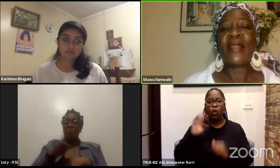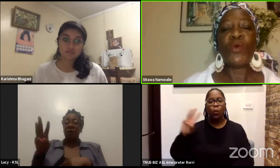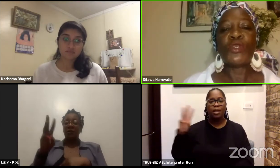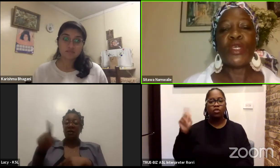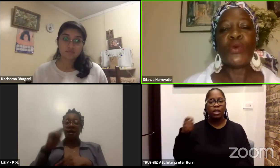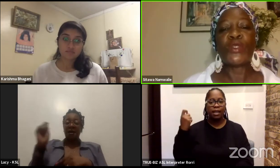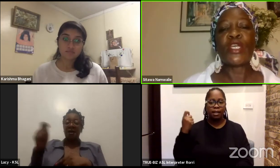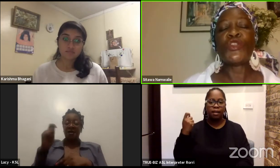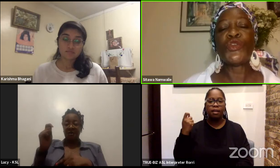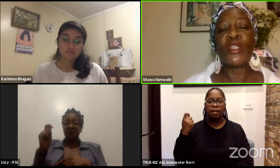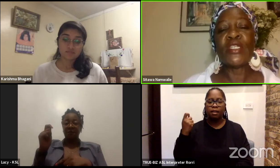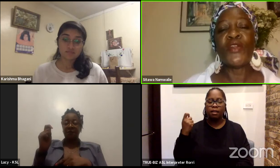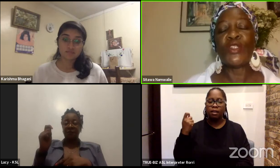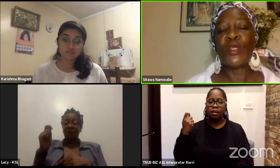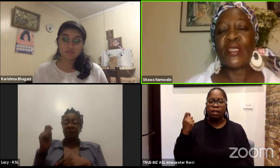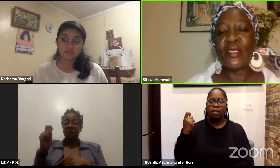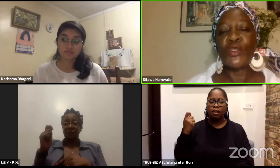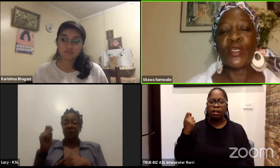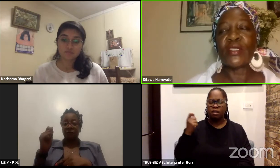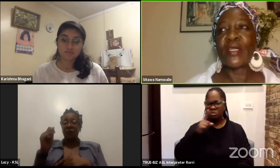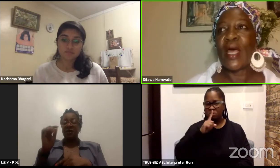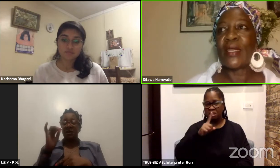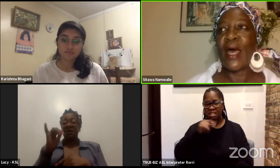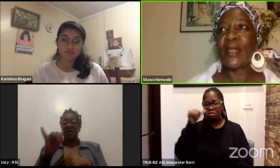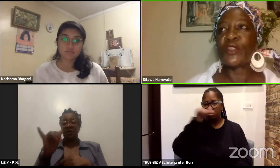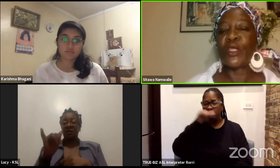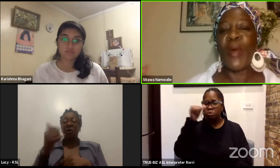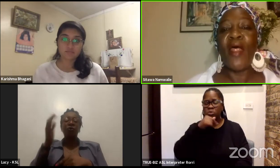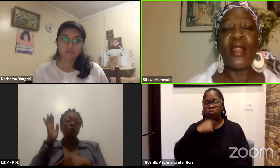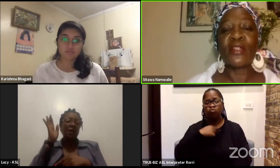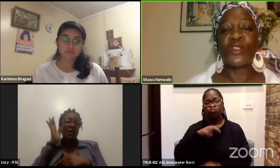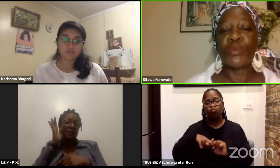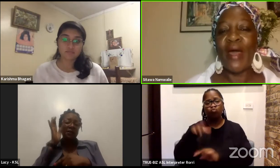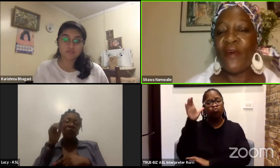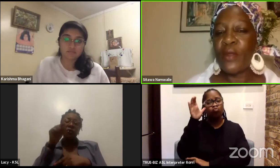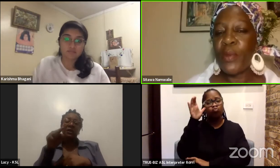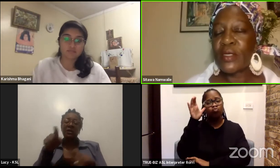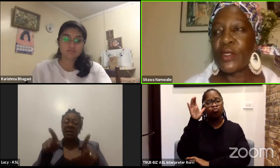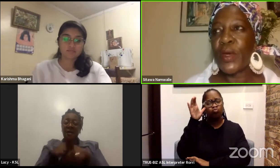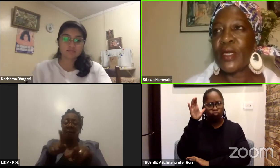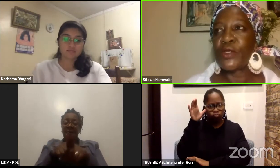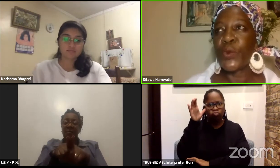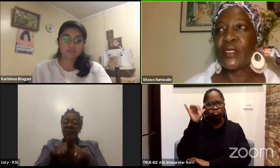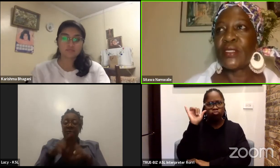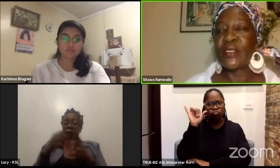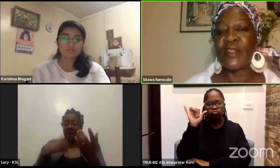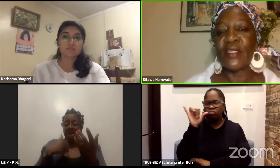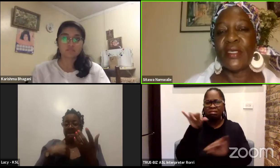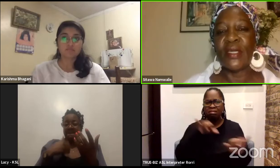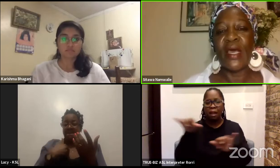And it was extraordinary to listen to this and the parallels 'cause my father passed away in 2017